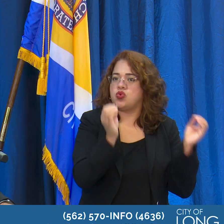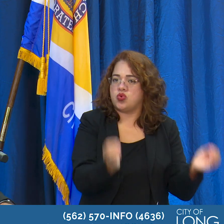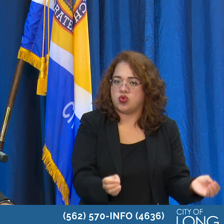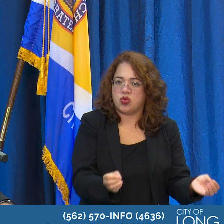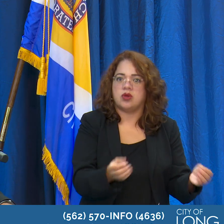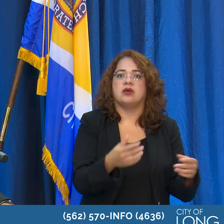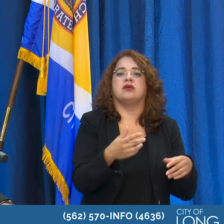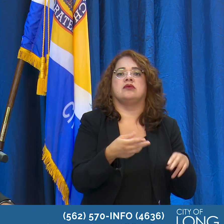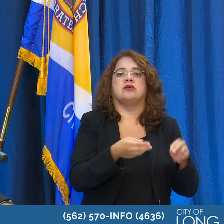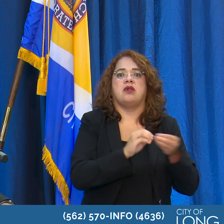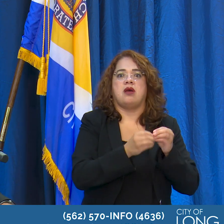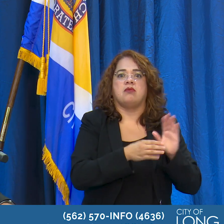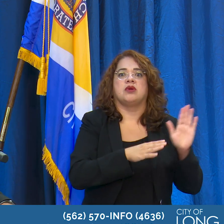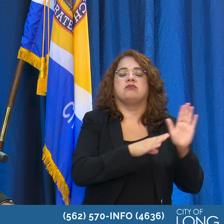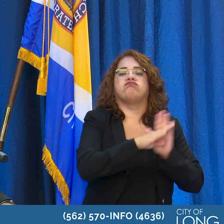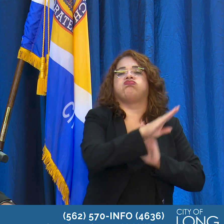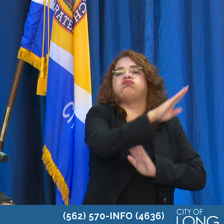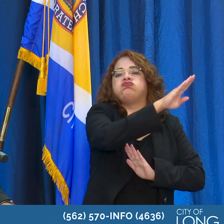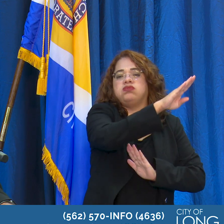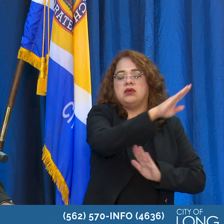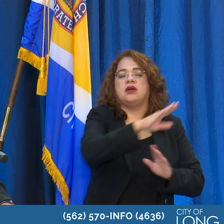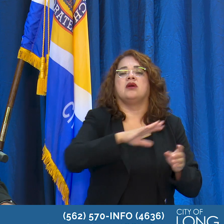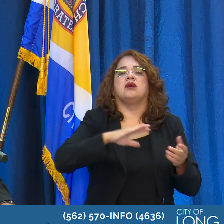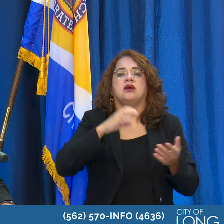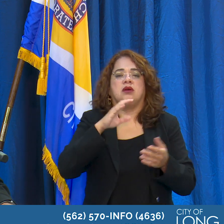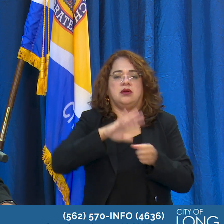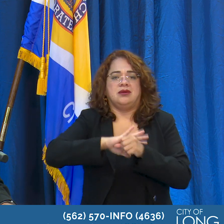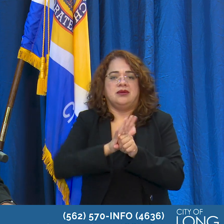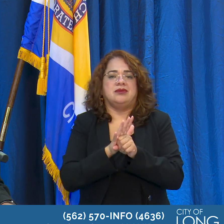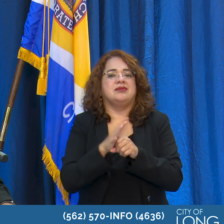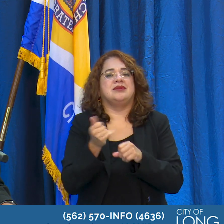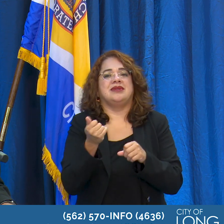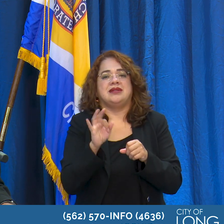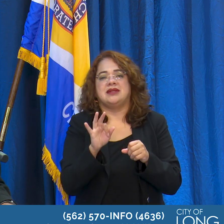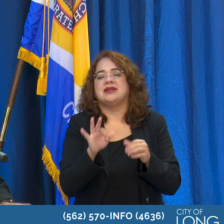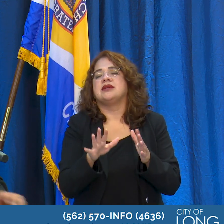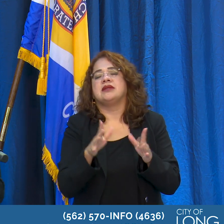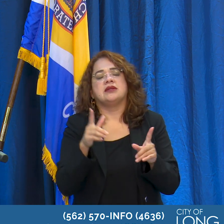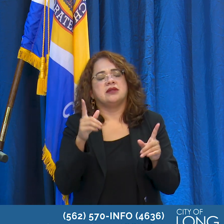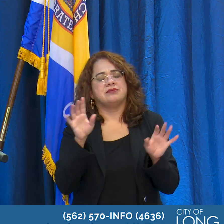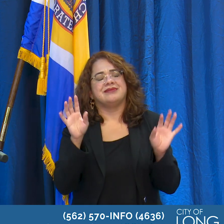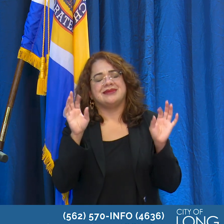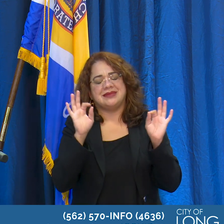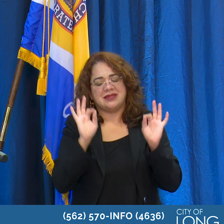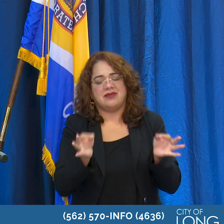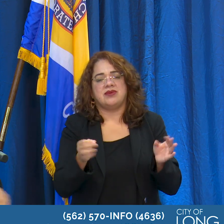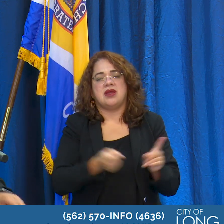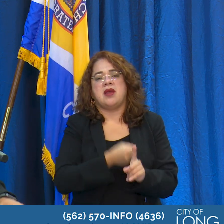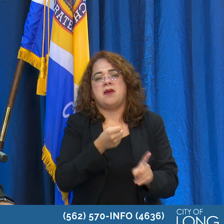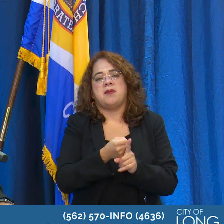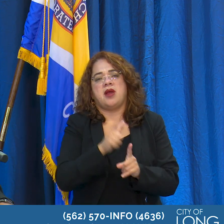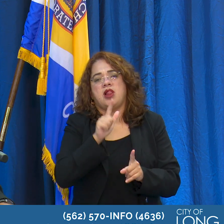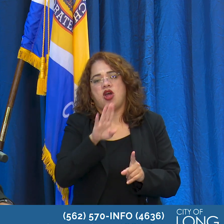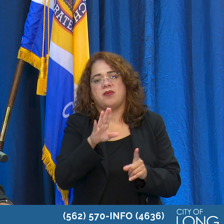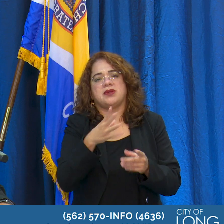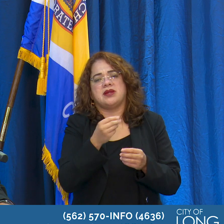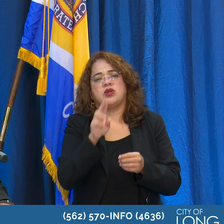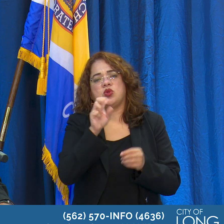sources, but of course COVID-19 is affecting us here locally and everywhere pretty dramatically. This crisis is unprecedented